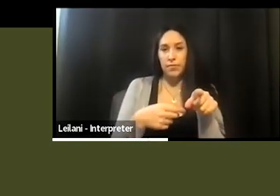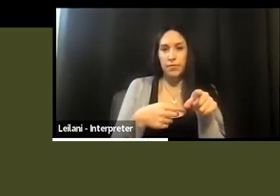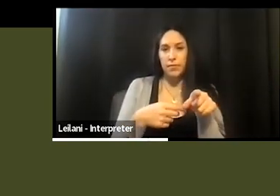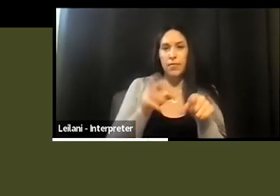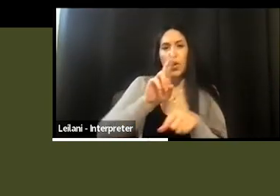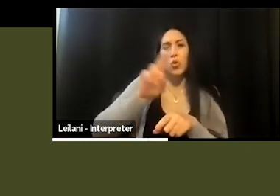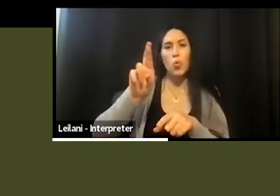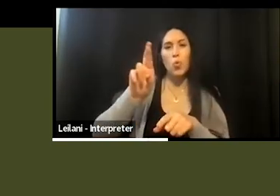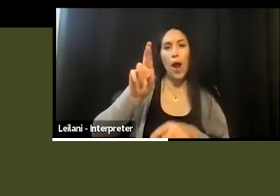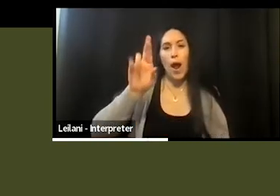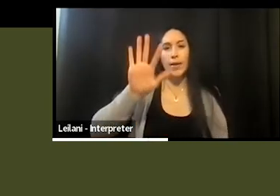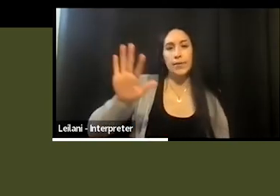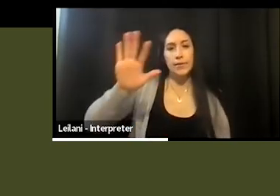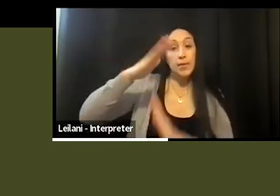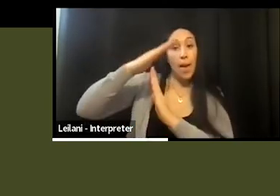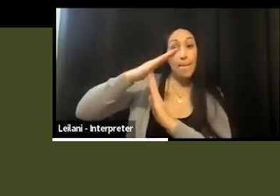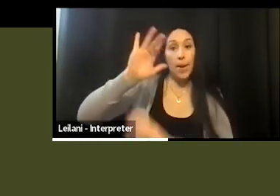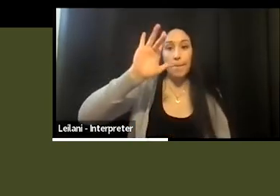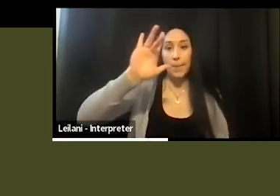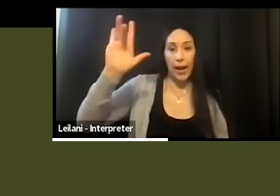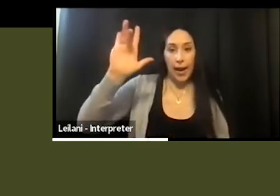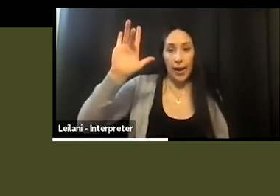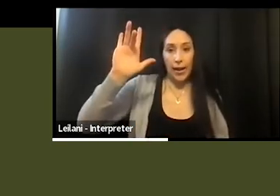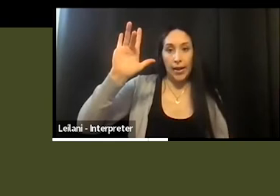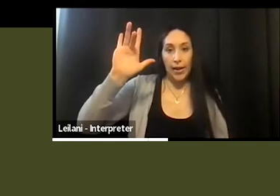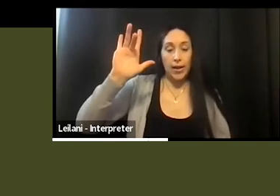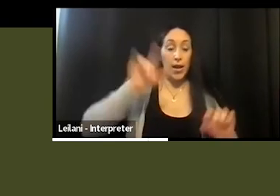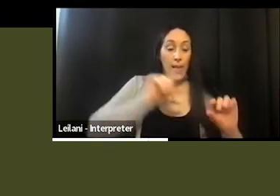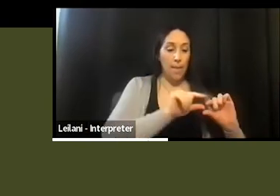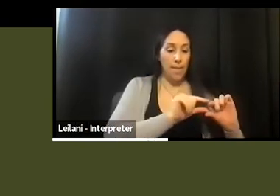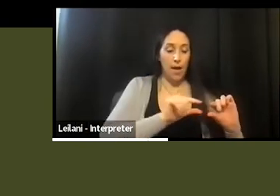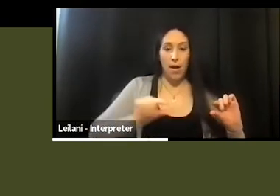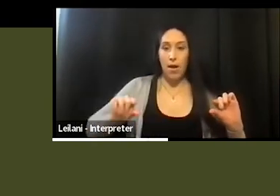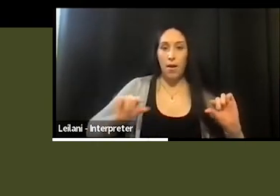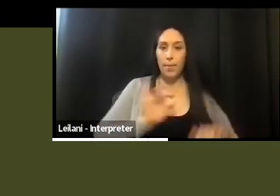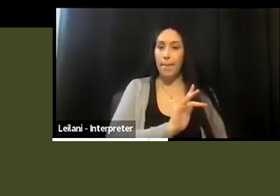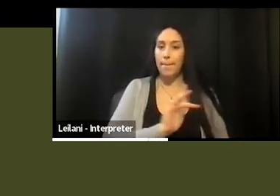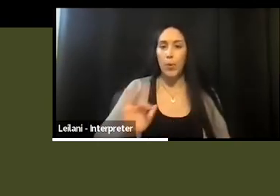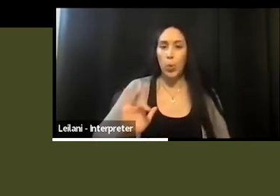is blank and that the bottom of the slides are blank. And this is intentional.